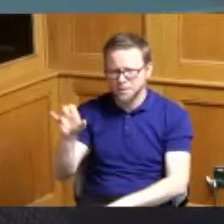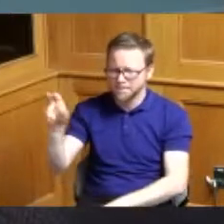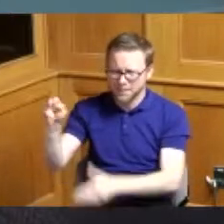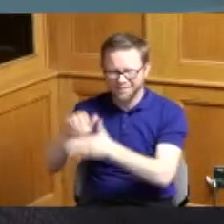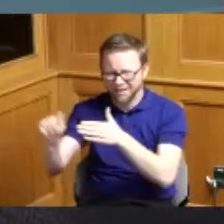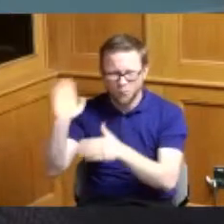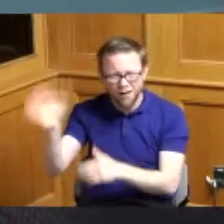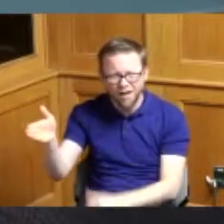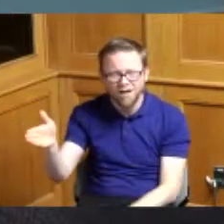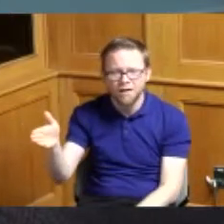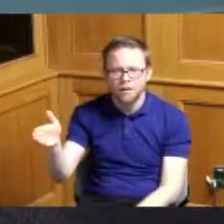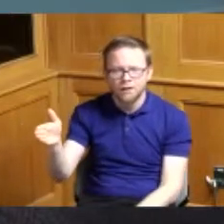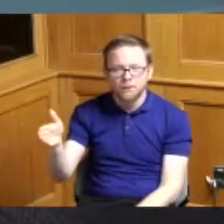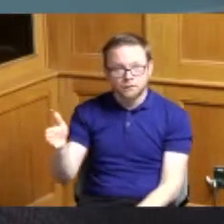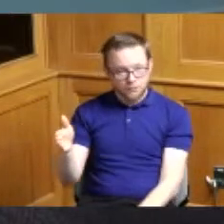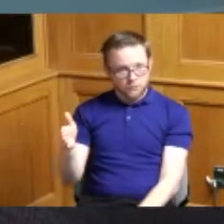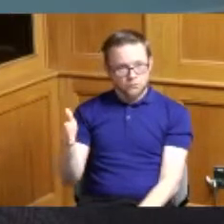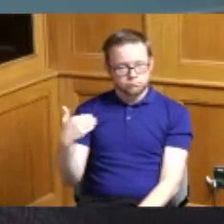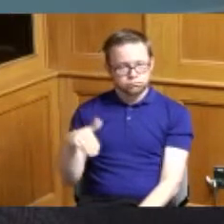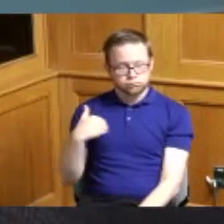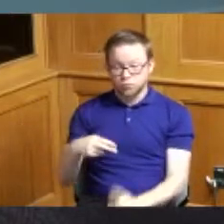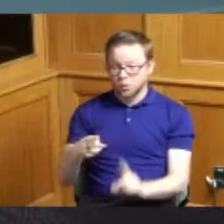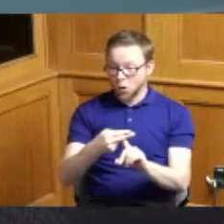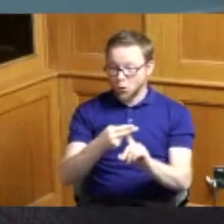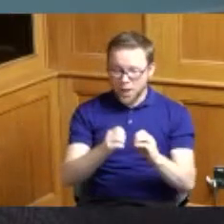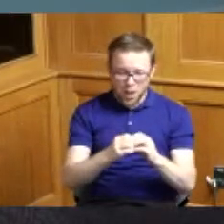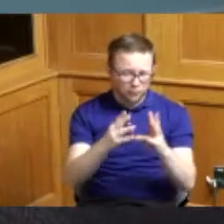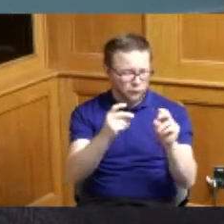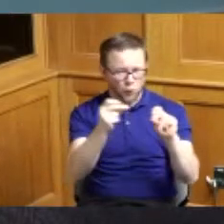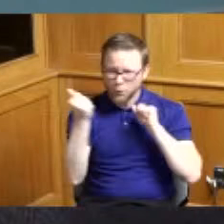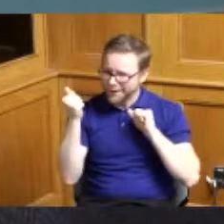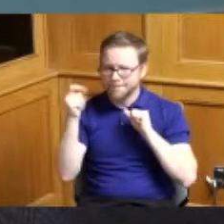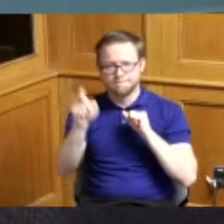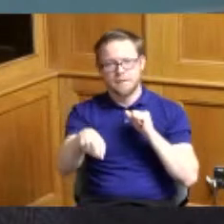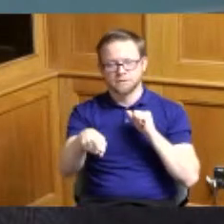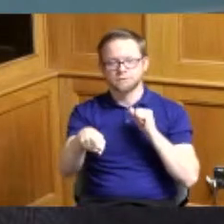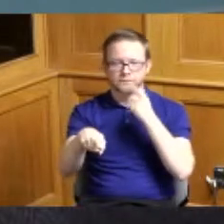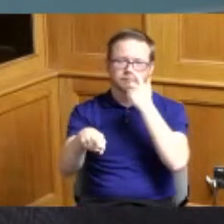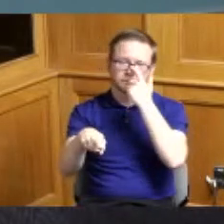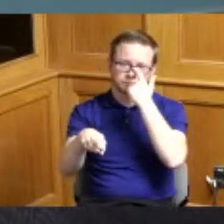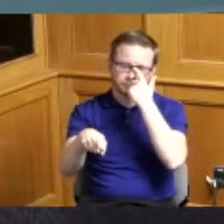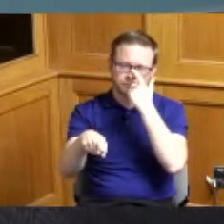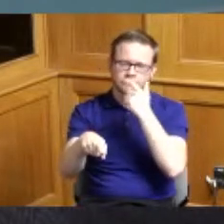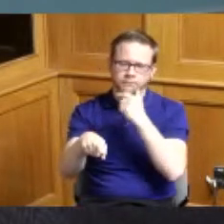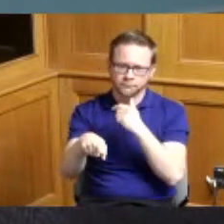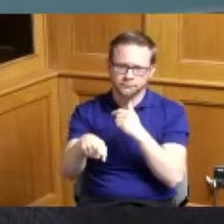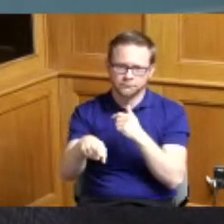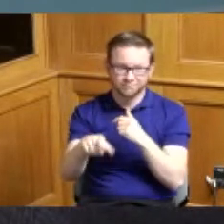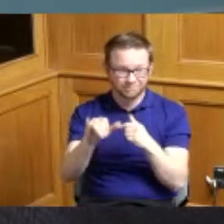we've got to do we've got to get this hotel up quickly and um that's almost a half a billion